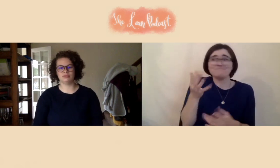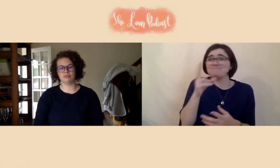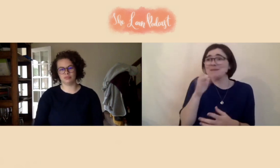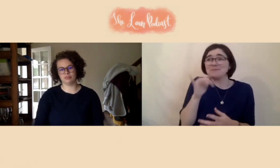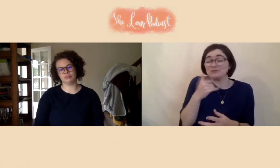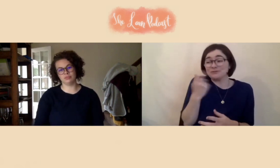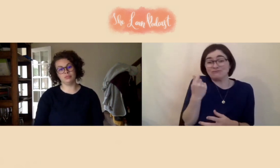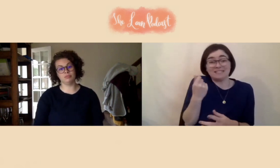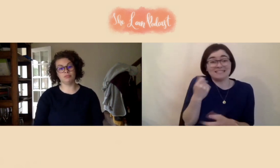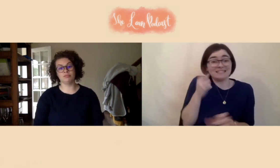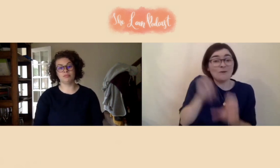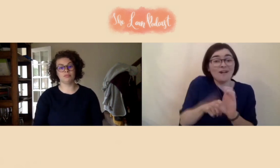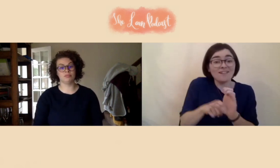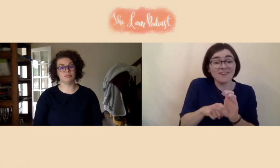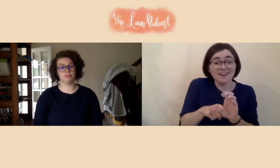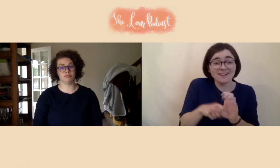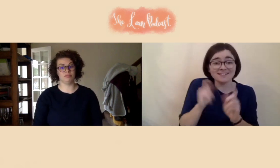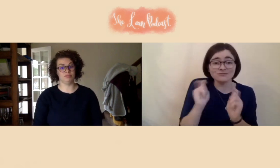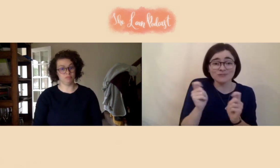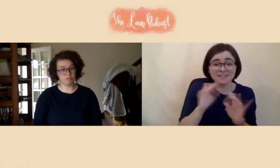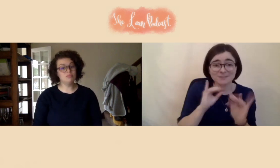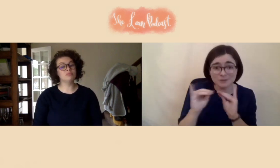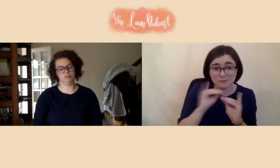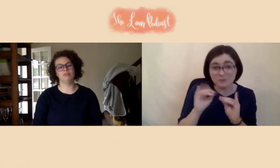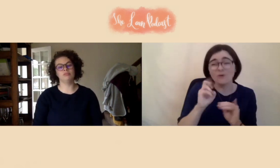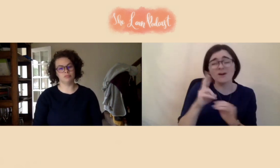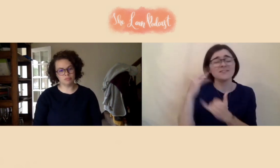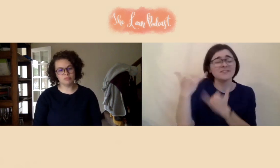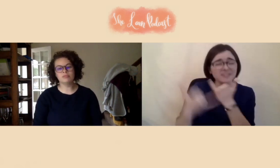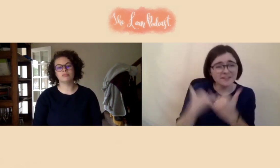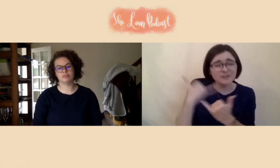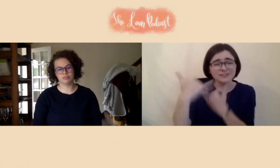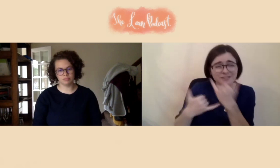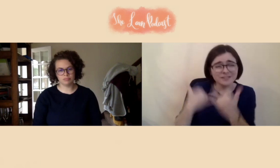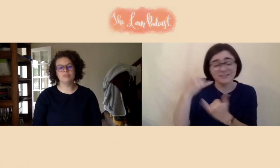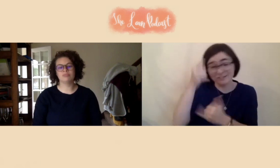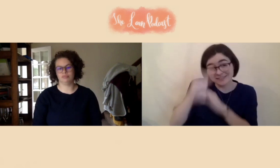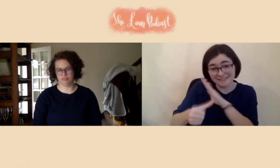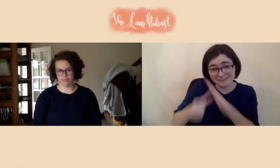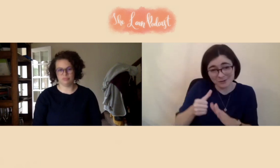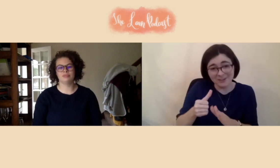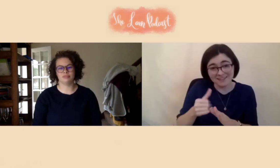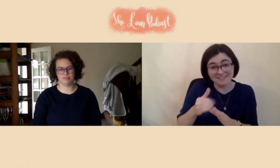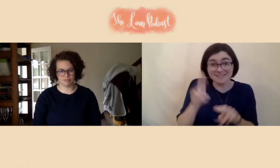or if you've got years, and years, and years experience. It's all so new. I think that's been the lovely thing that I've had.